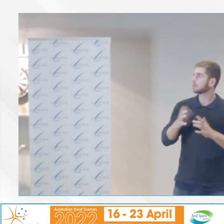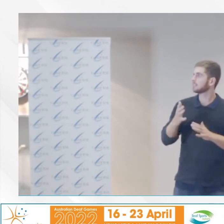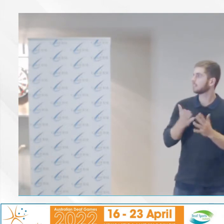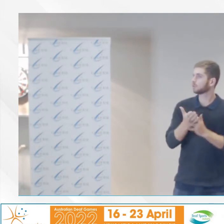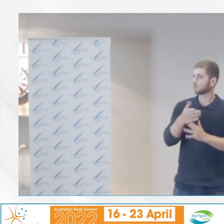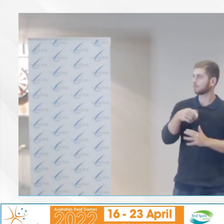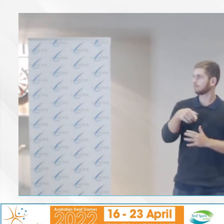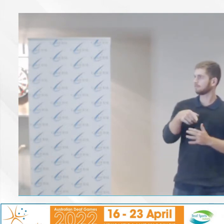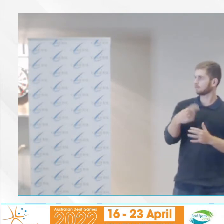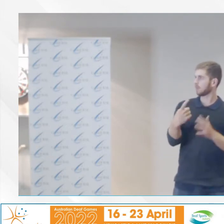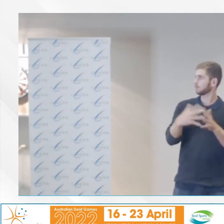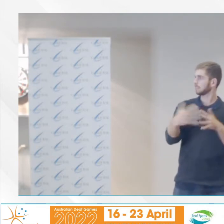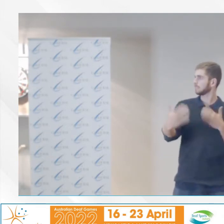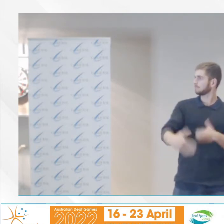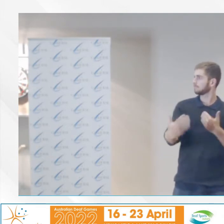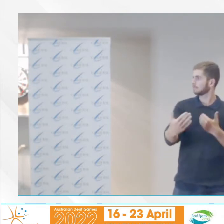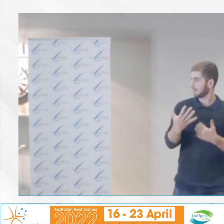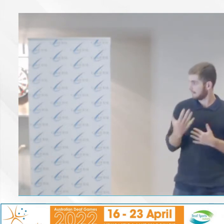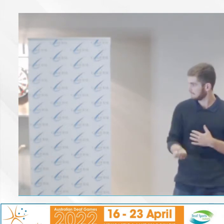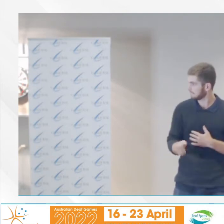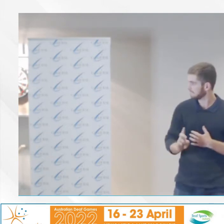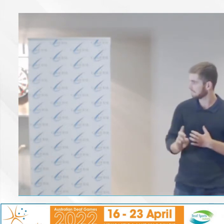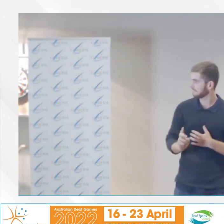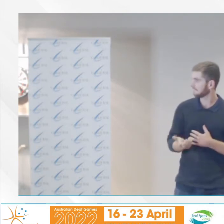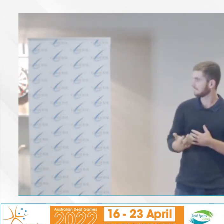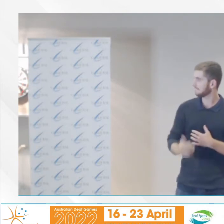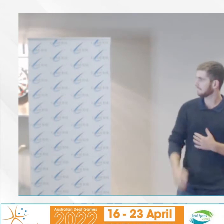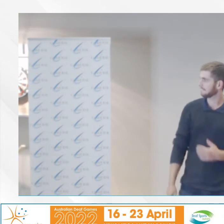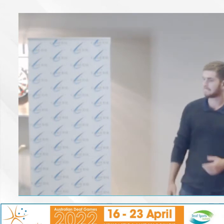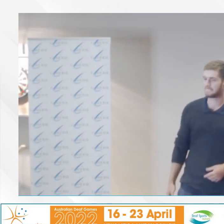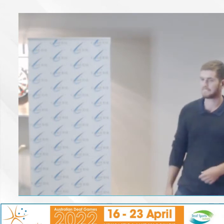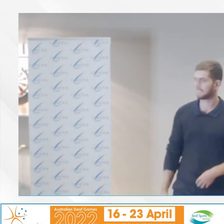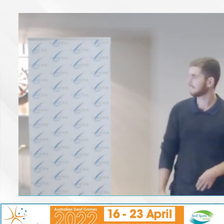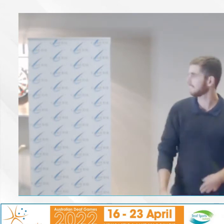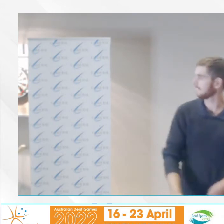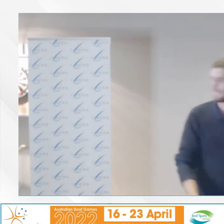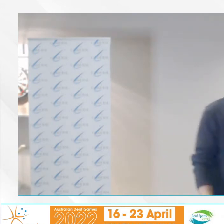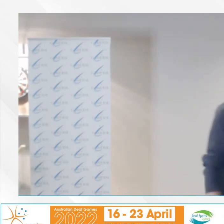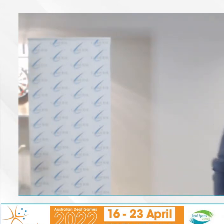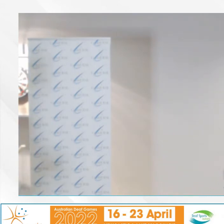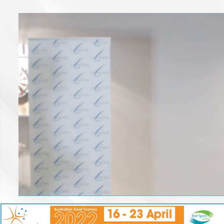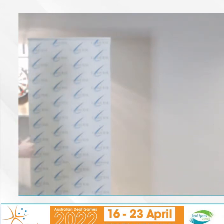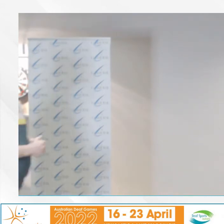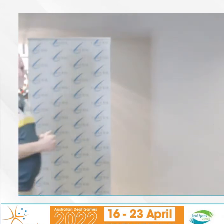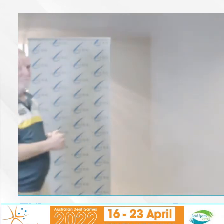them where they would have a chance to be immersed in learning also for a week or something like that